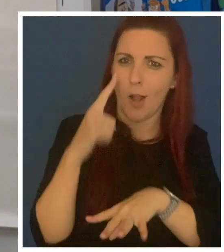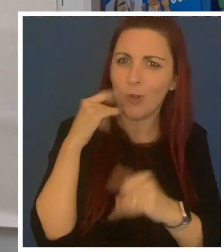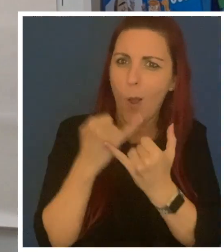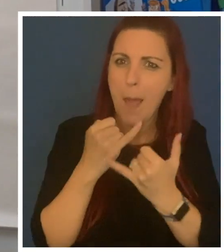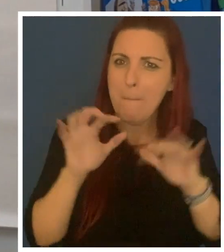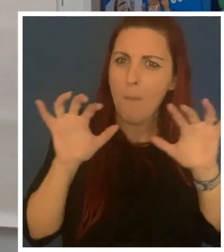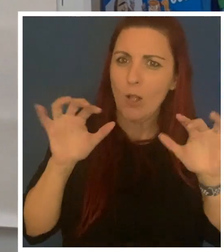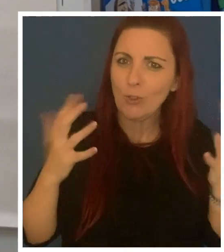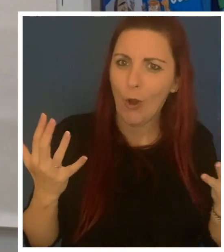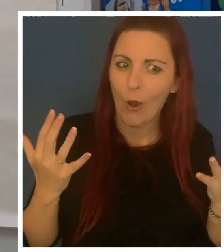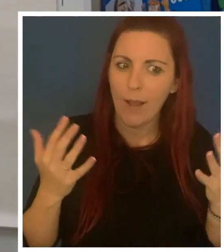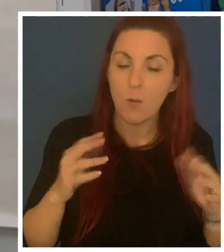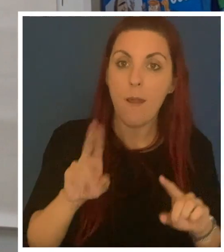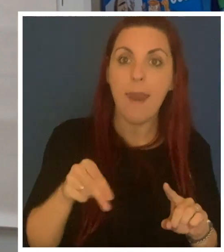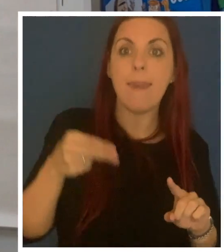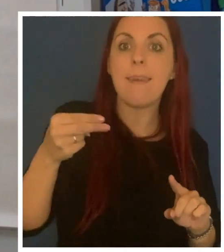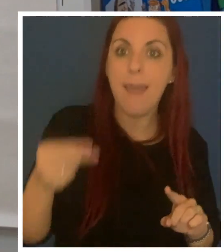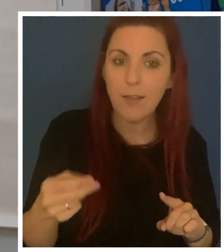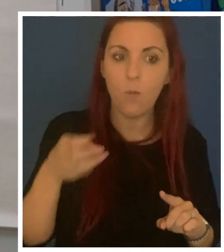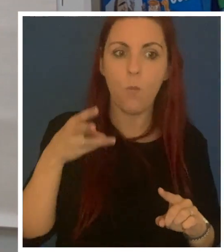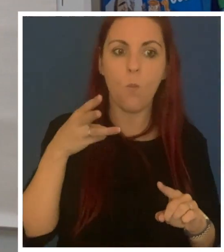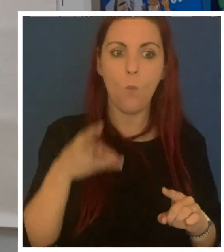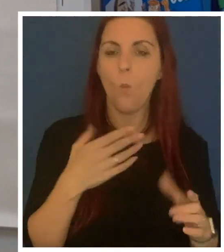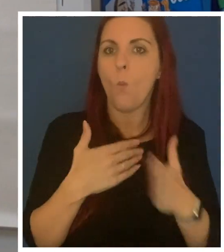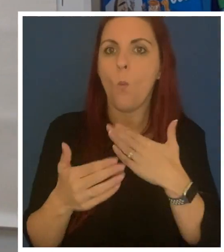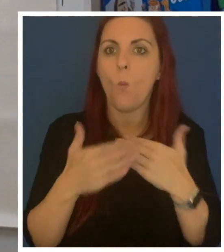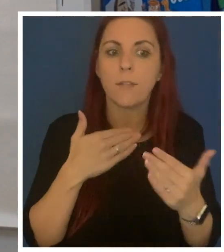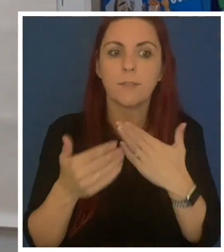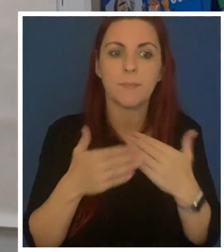The next thing we're going to do is we're going to do Guzzler's mouth and this is